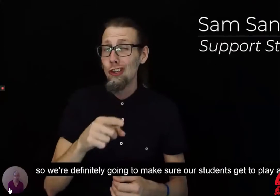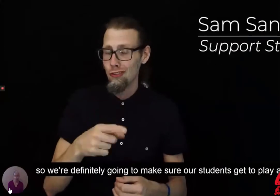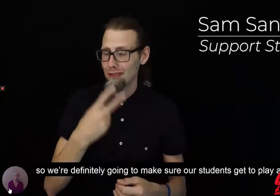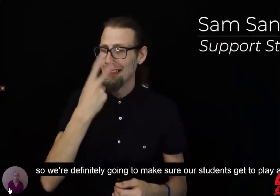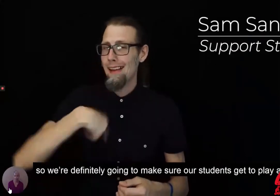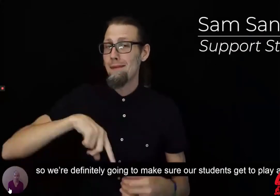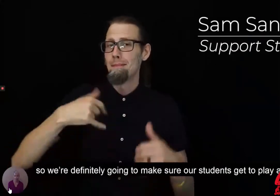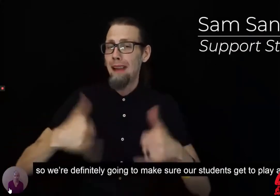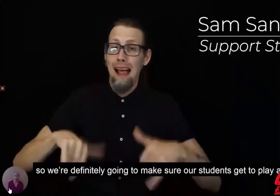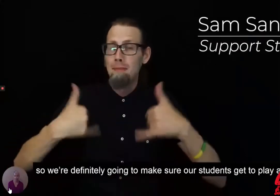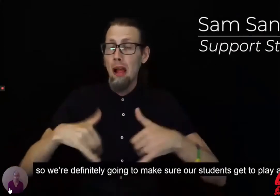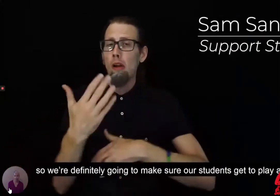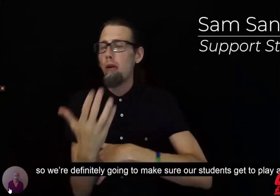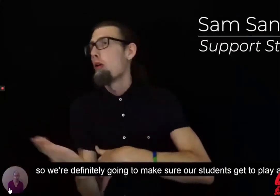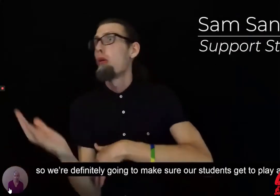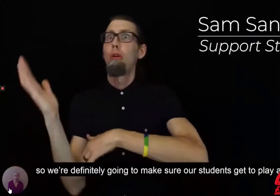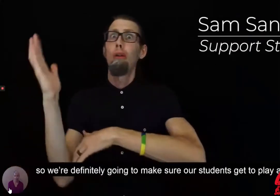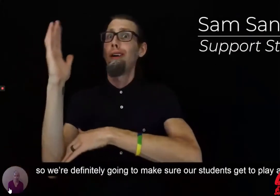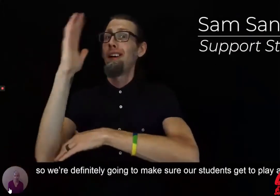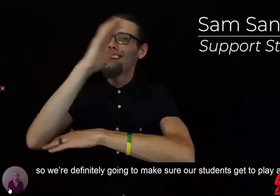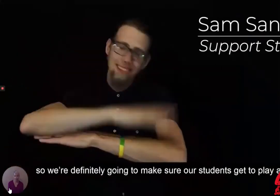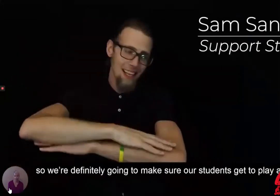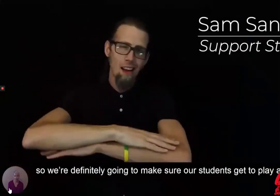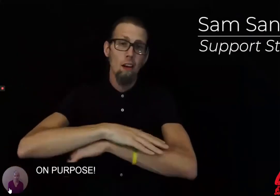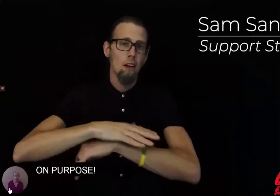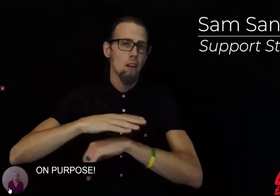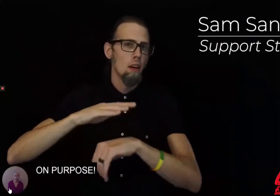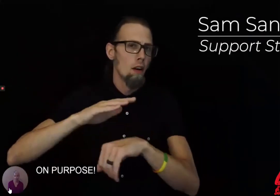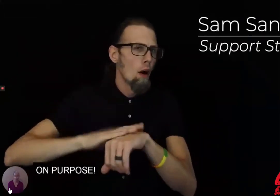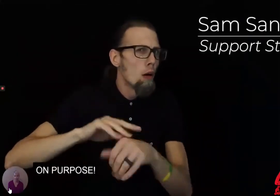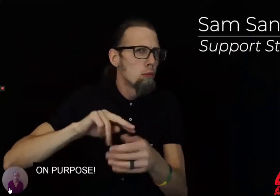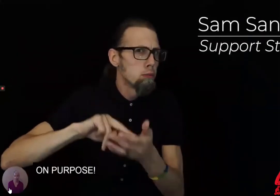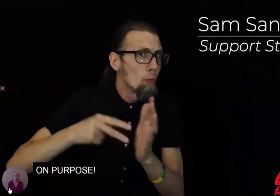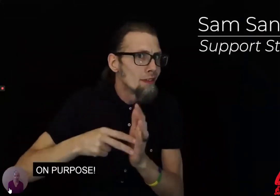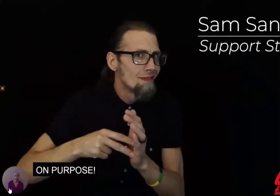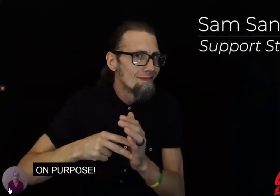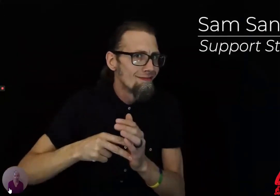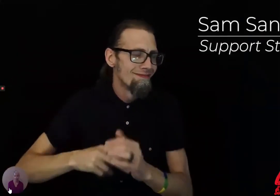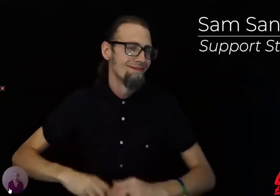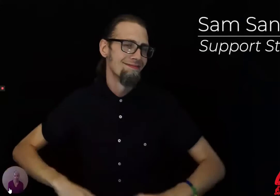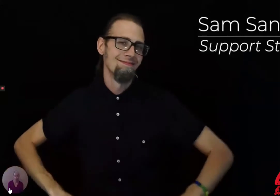we're definitely going to make sure our students get to play all day on purpose.